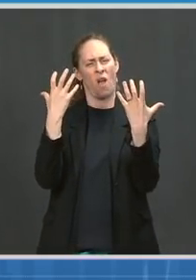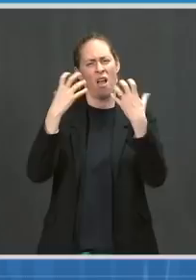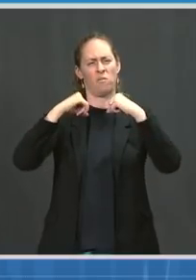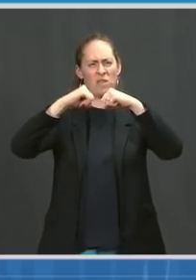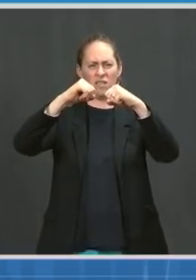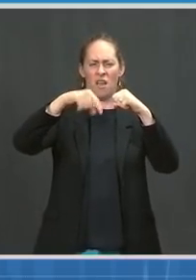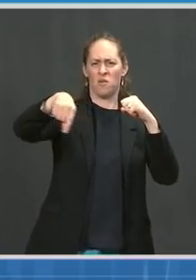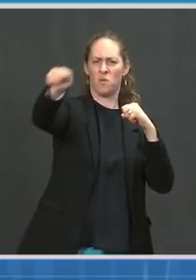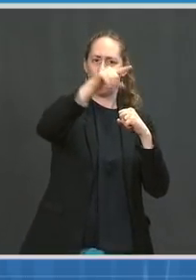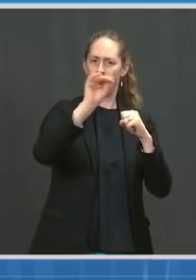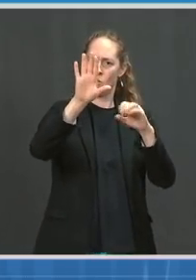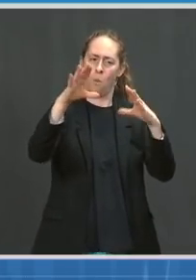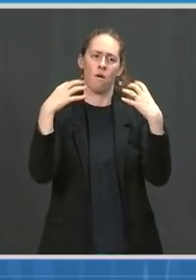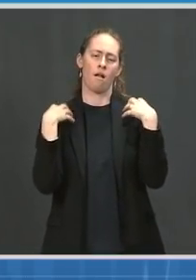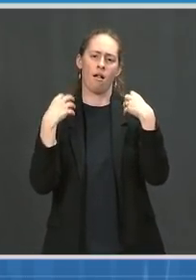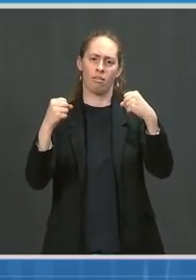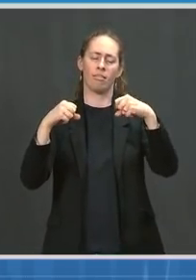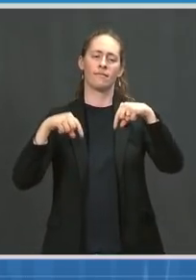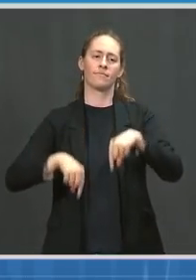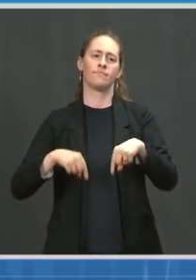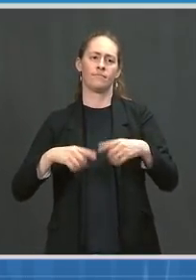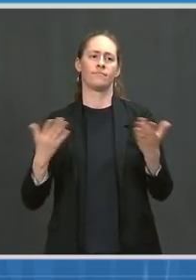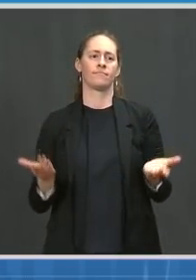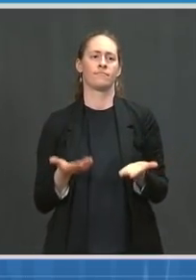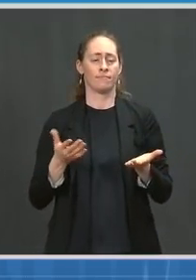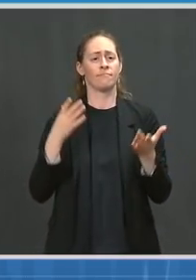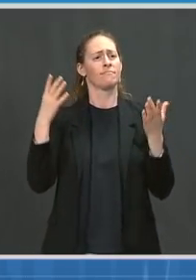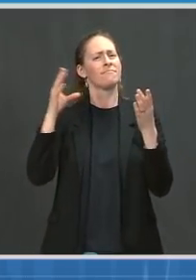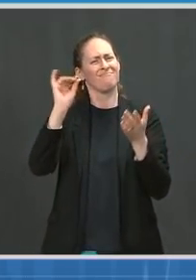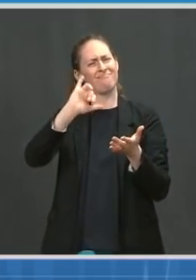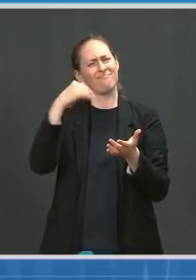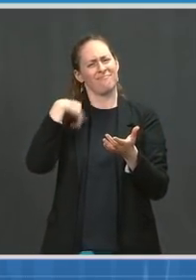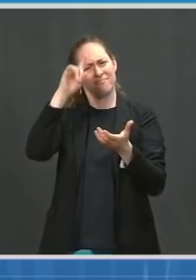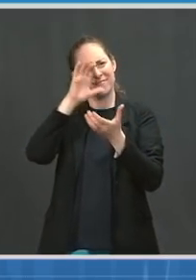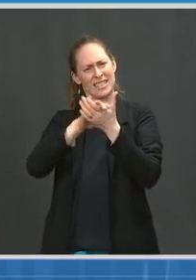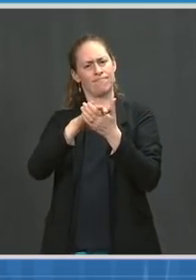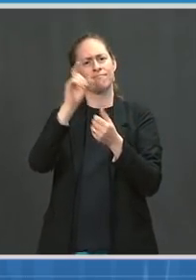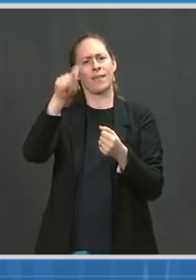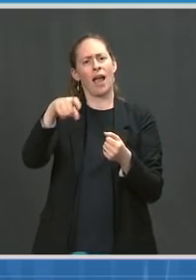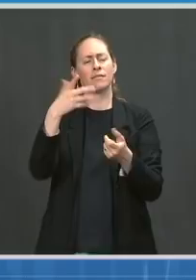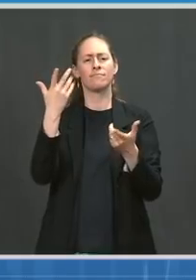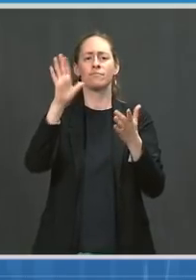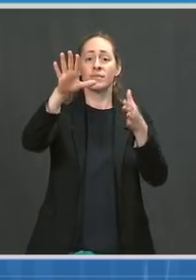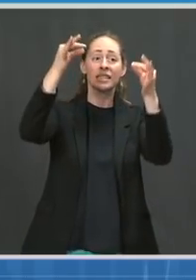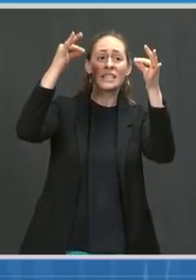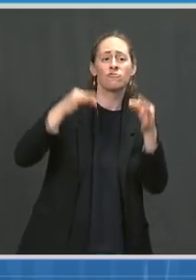We believe that by empowering Americans with data and facts, we will strengthen the public's trust in government